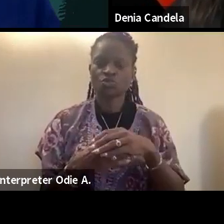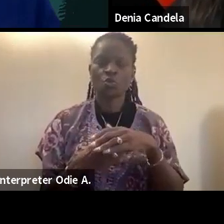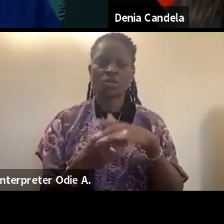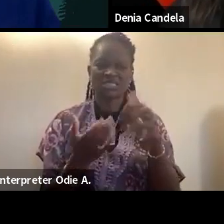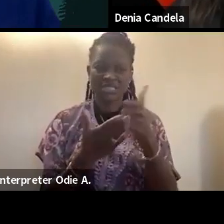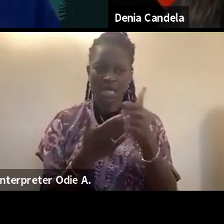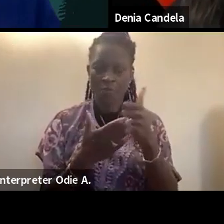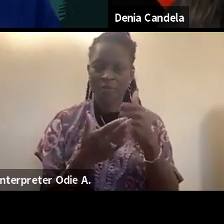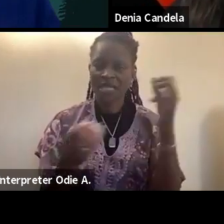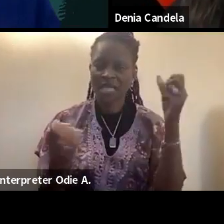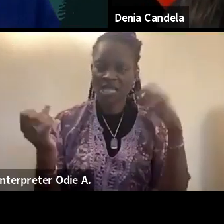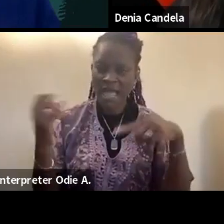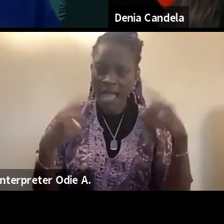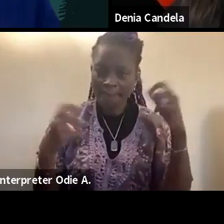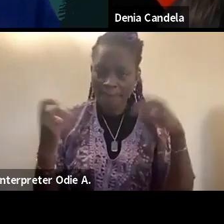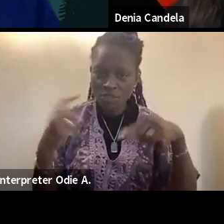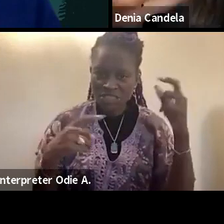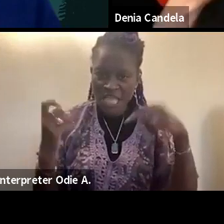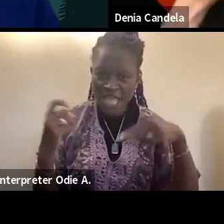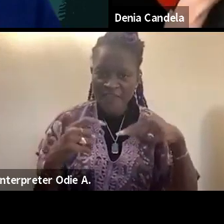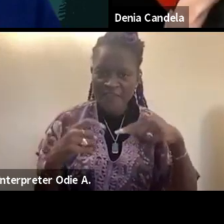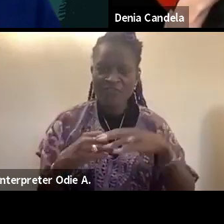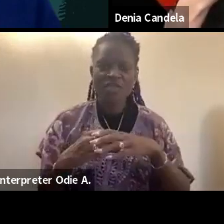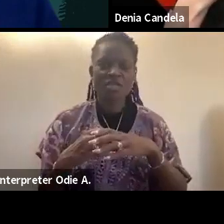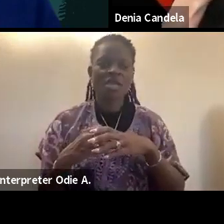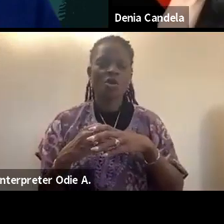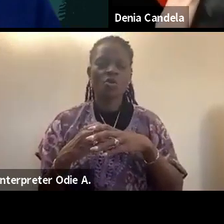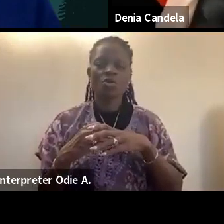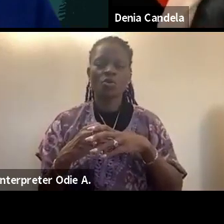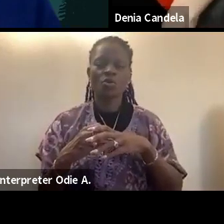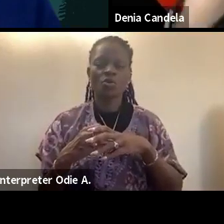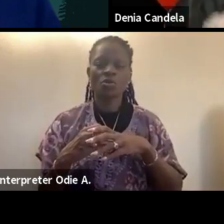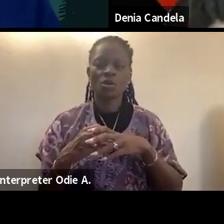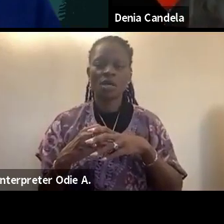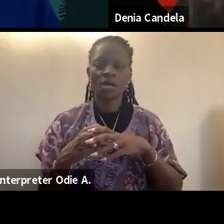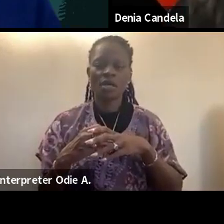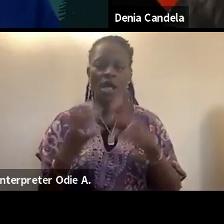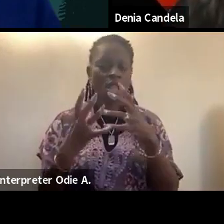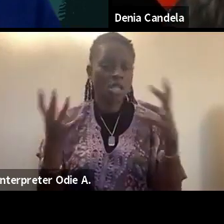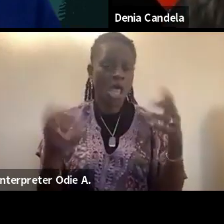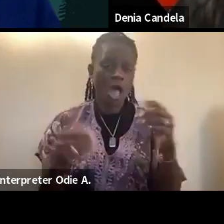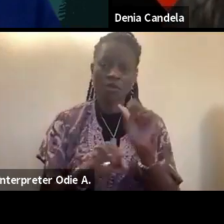that really stemmed out of a lot of work that several, many community based